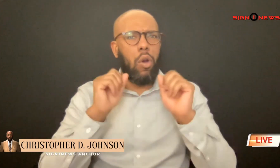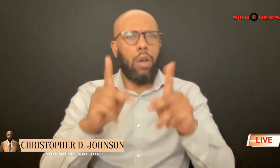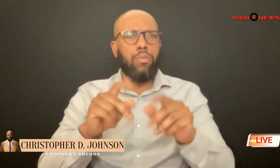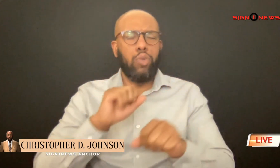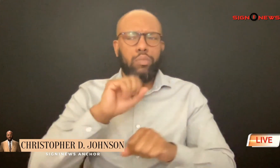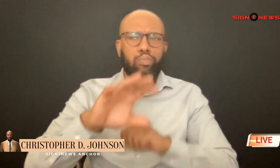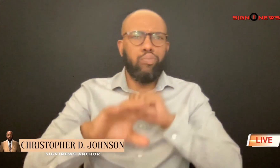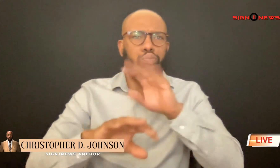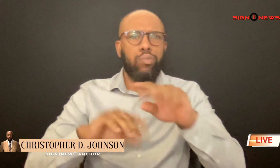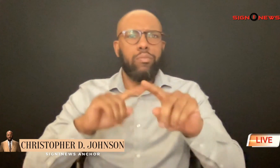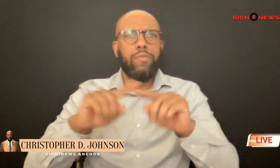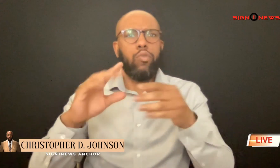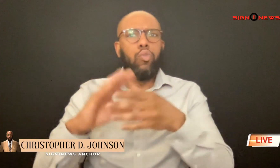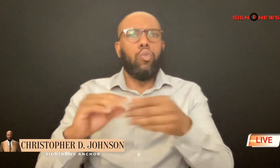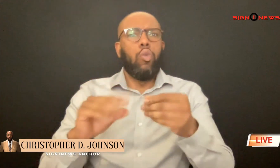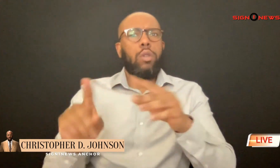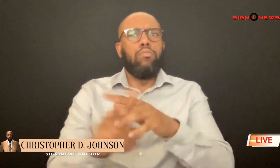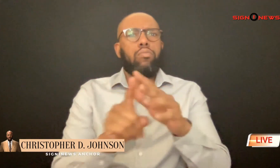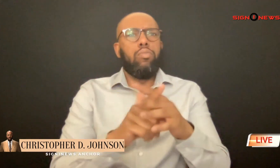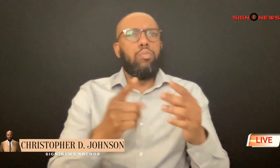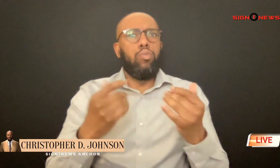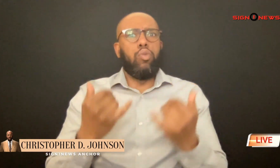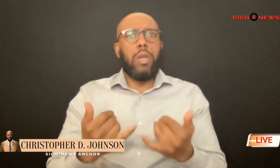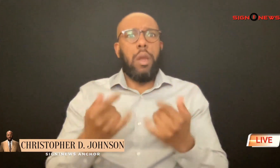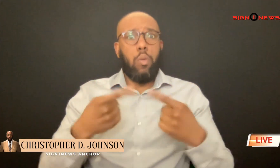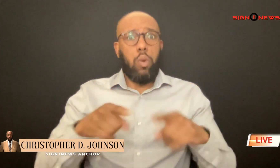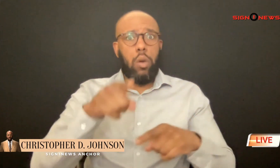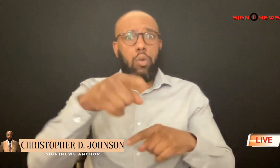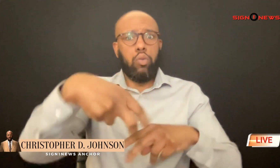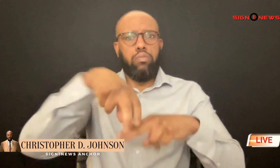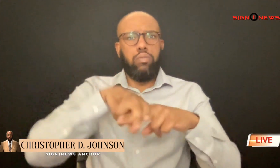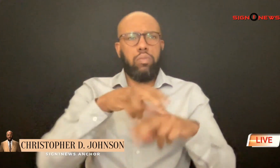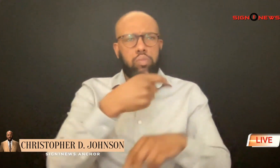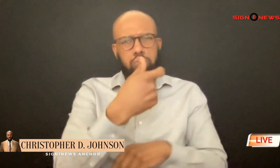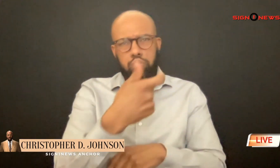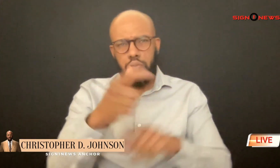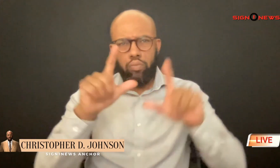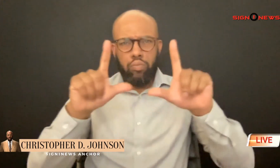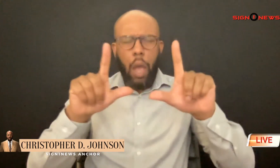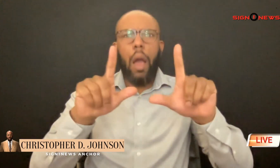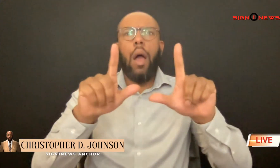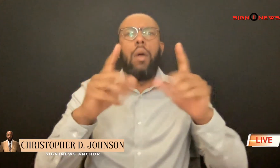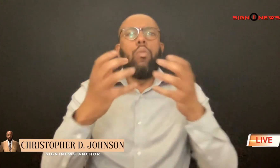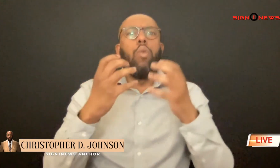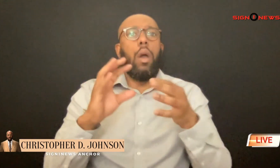Here's a quick look at the top trending stories making headlines today. If you post an interesting comment about this